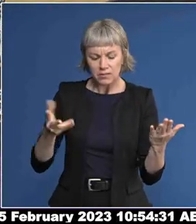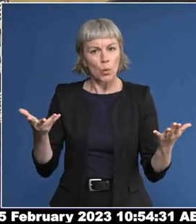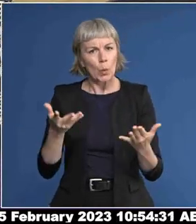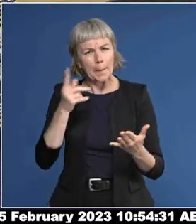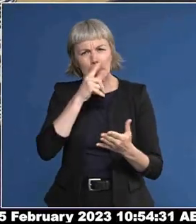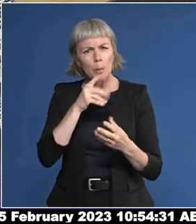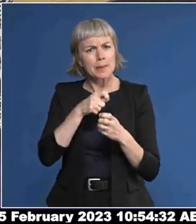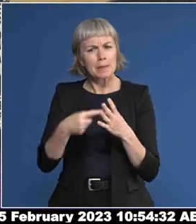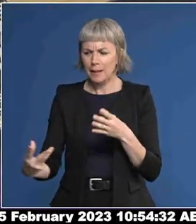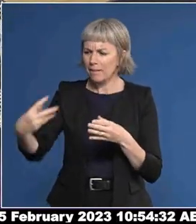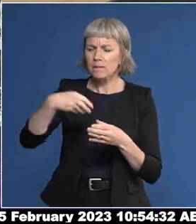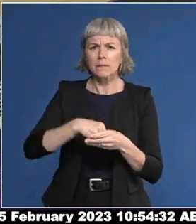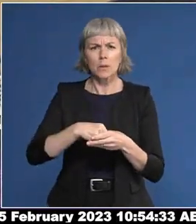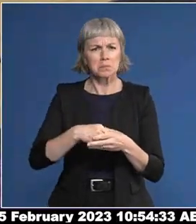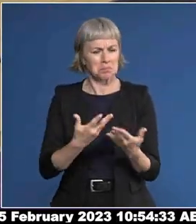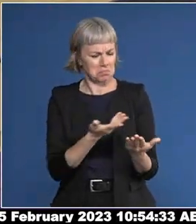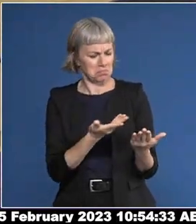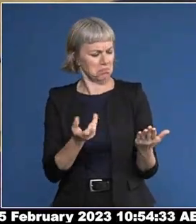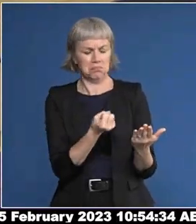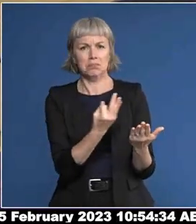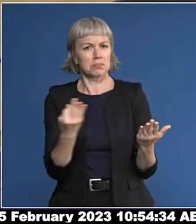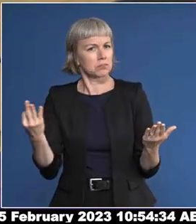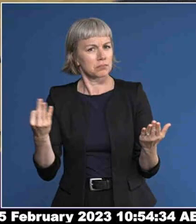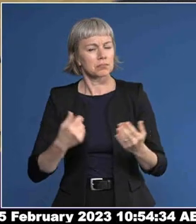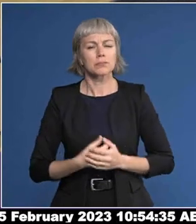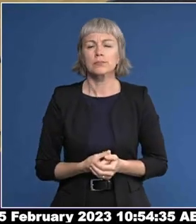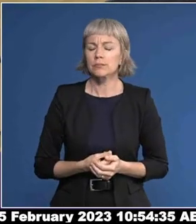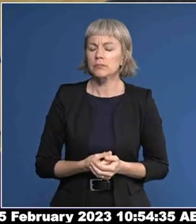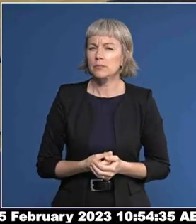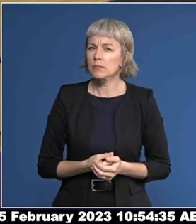Are we right in understanding that part of that strategy is that the training is not